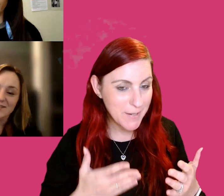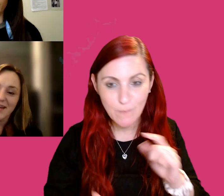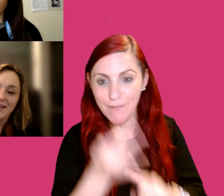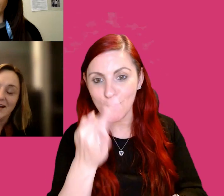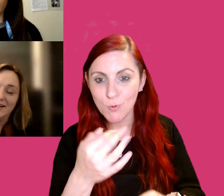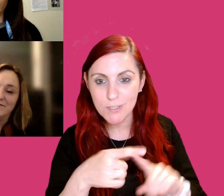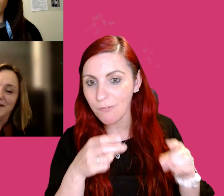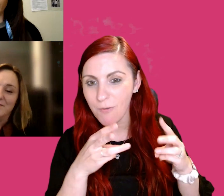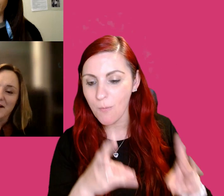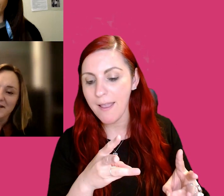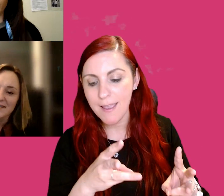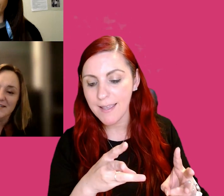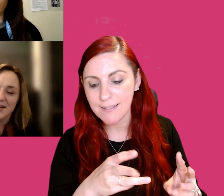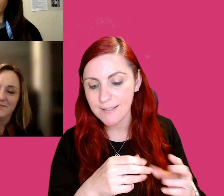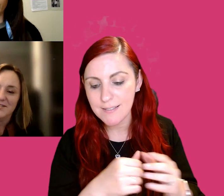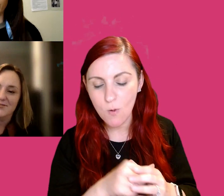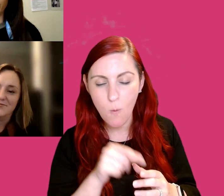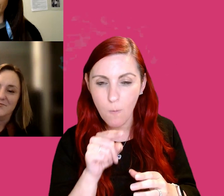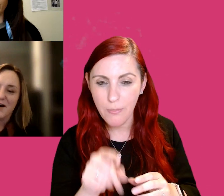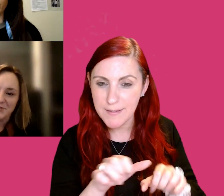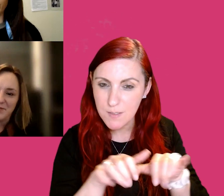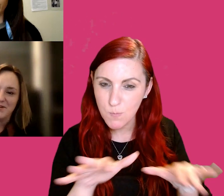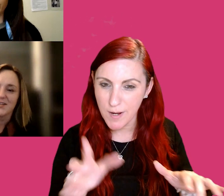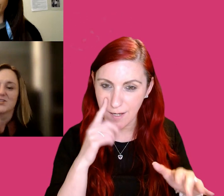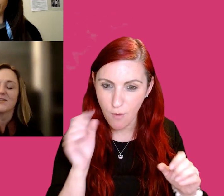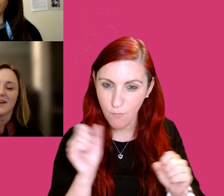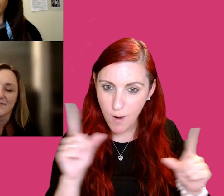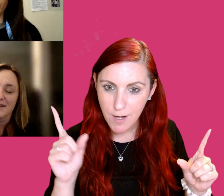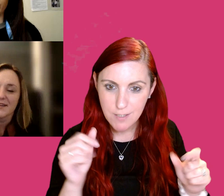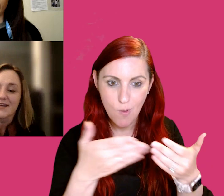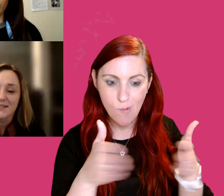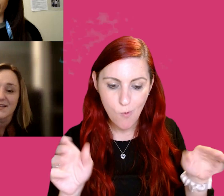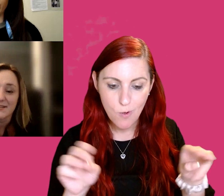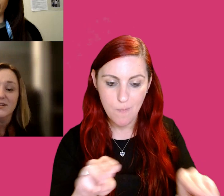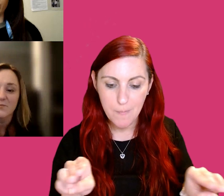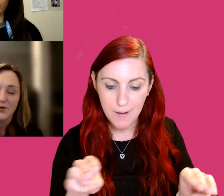that's why any kind of awareness that comes to wider population I think that's that's really